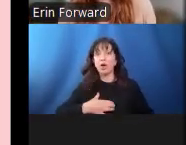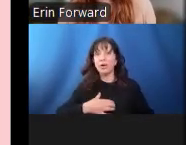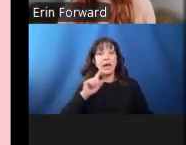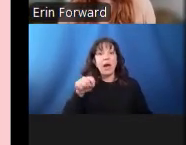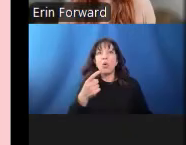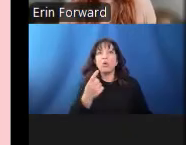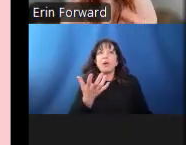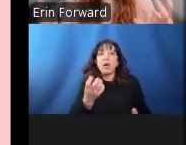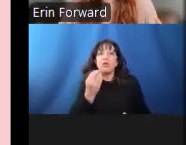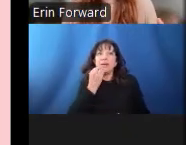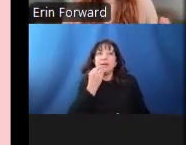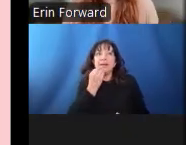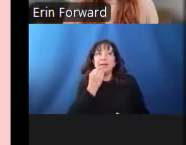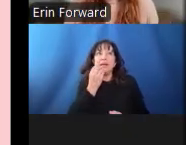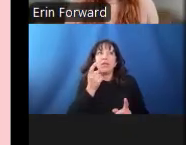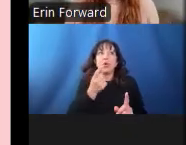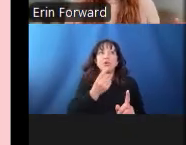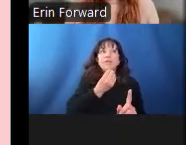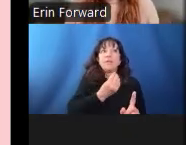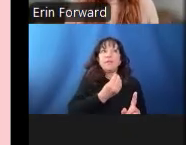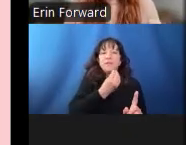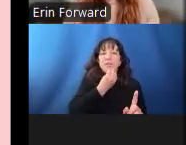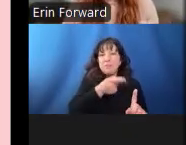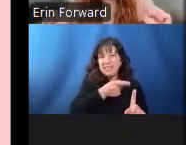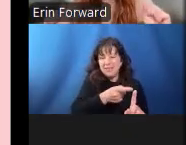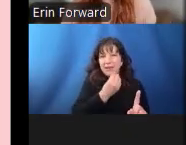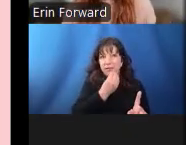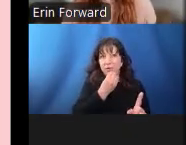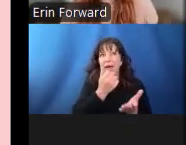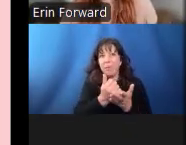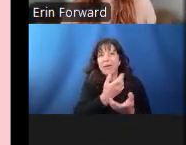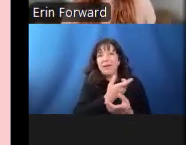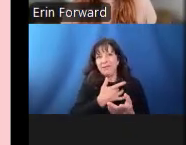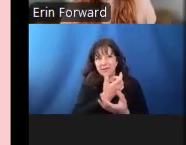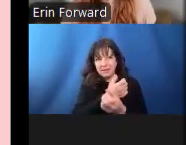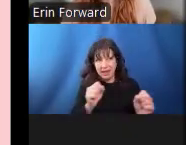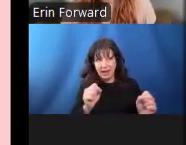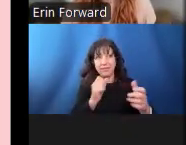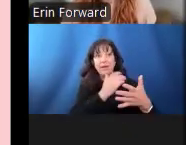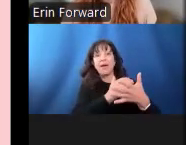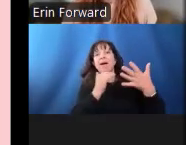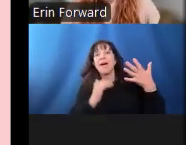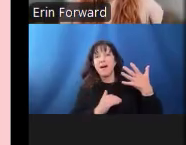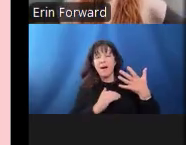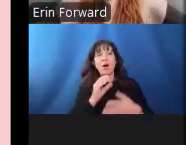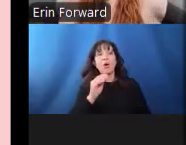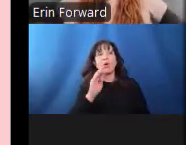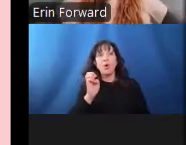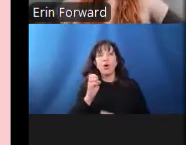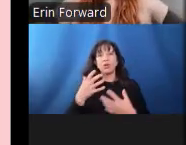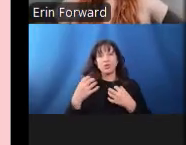foods that help me, that feel safe to me, core strength. So many of the autistic kids that we work with have differences in